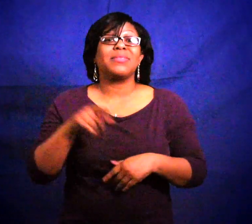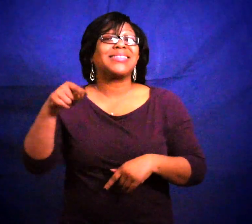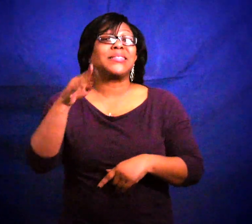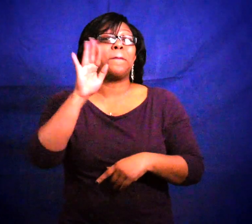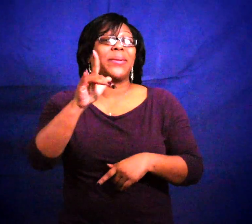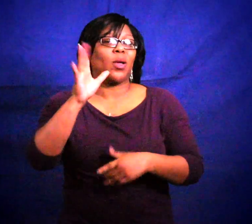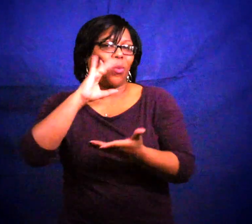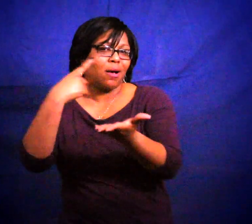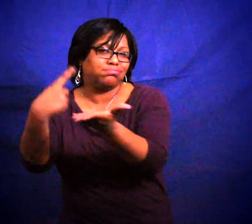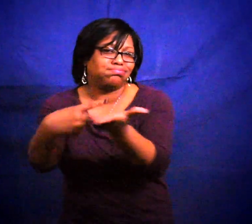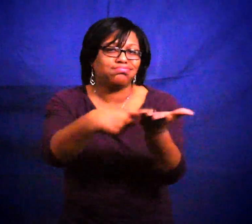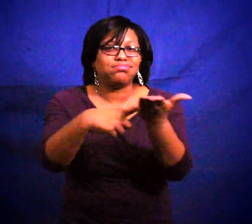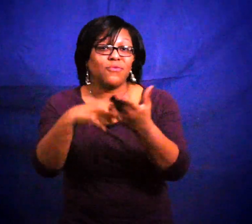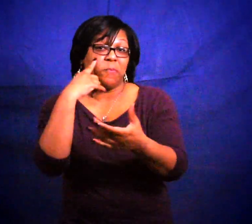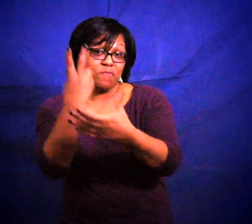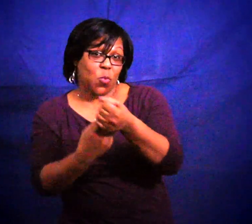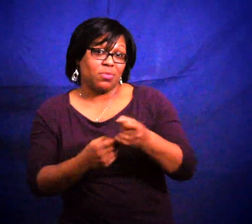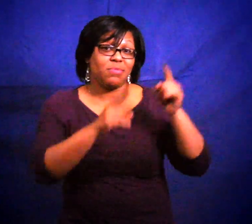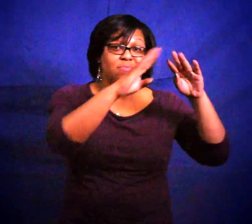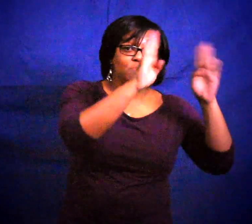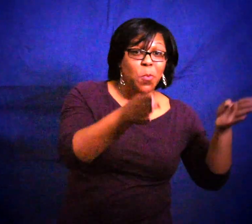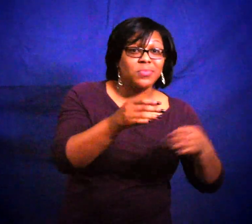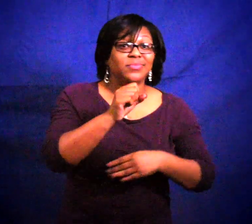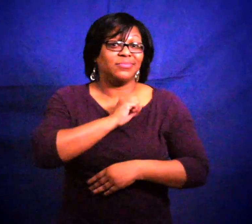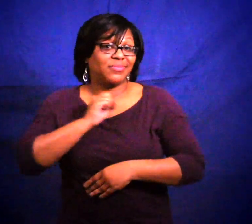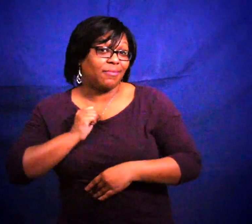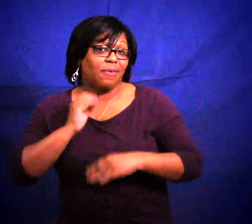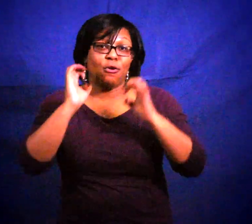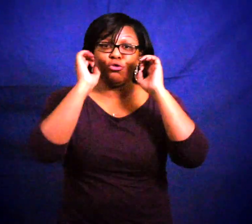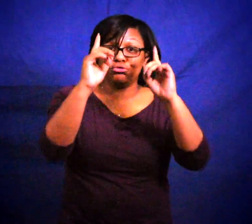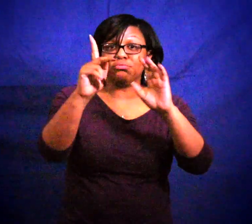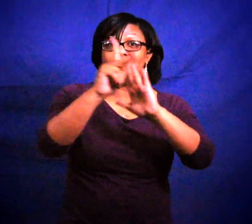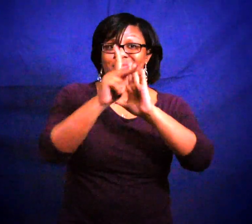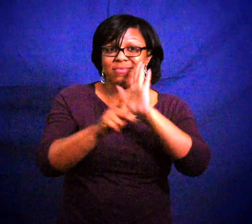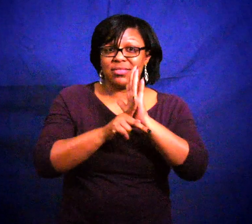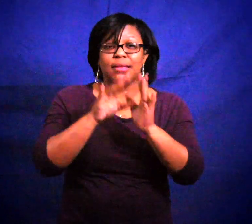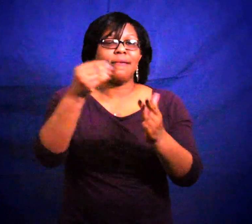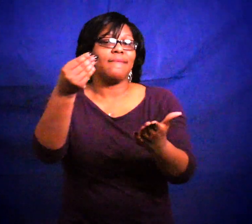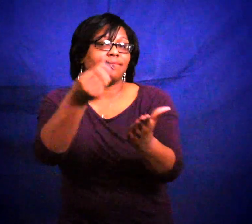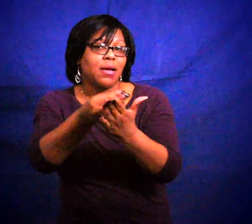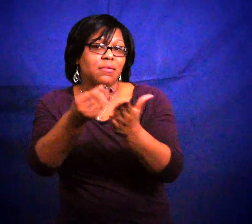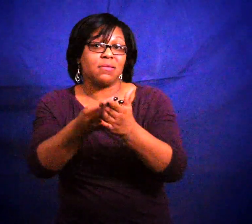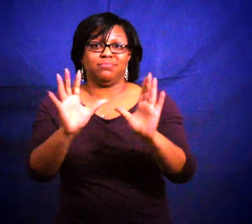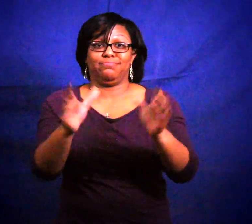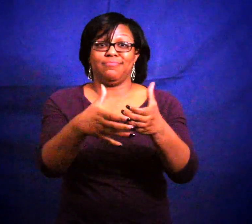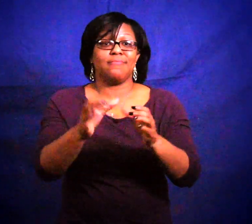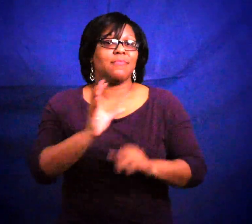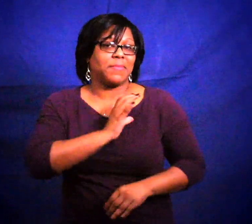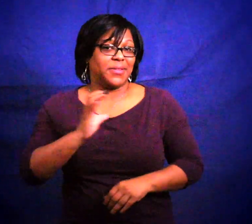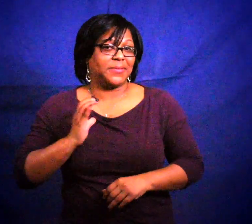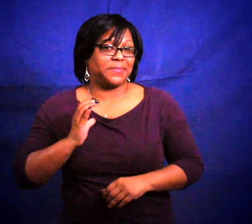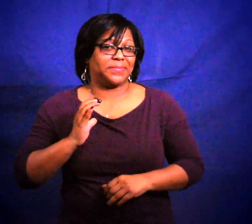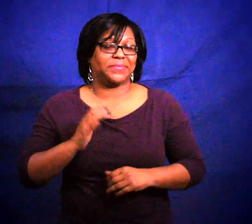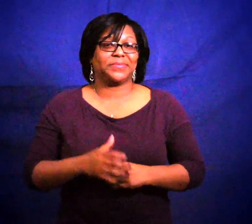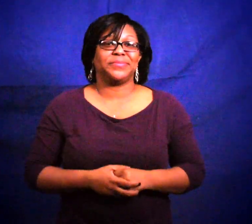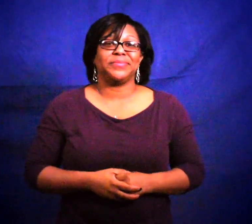This bill will be discussed in the House and Senate Education Policy and Finance Conference Committee.